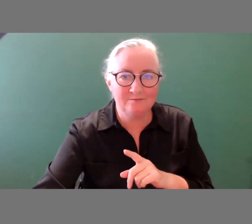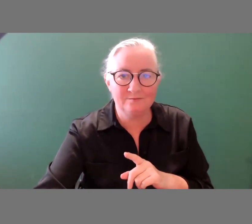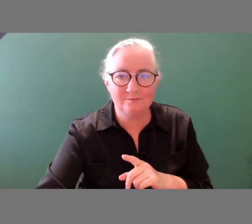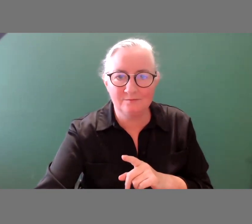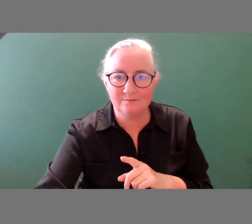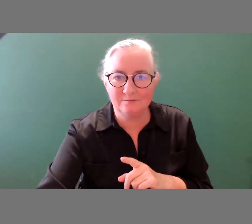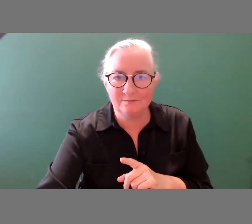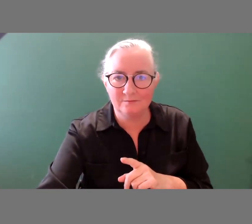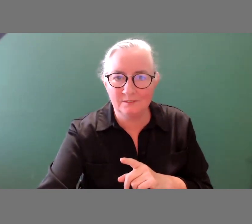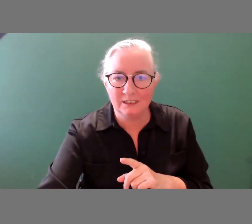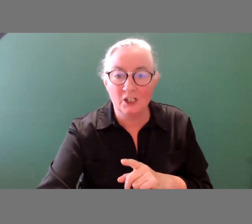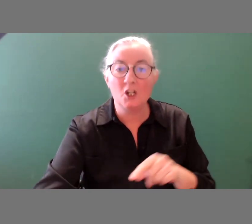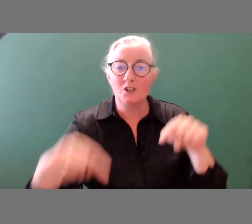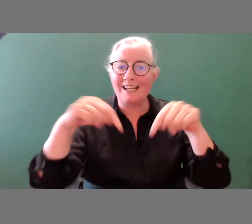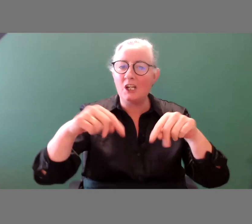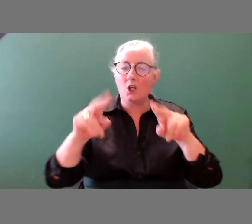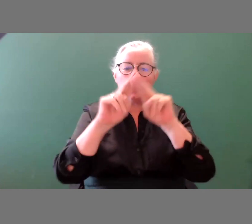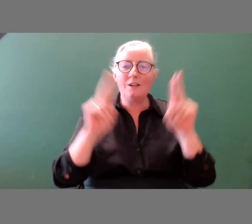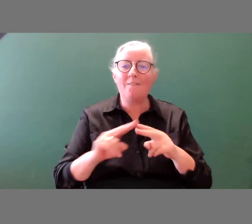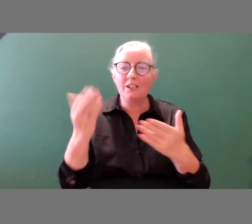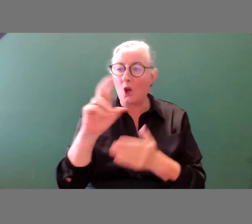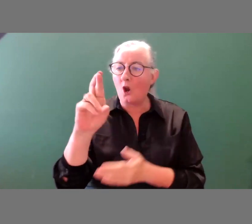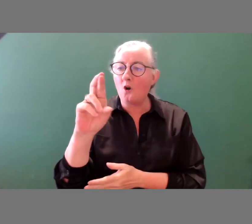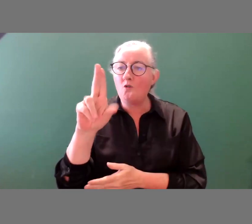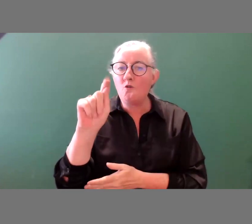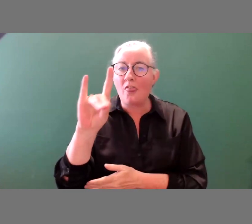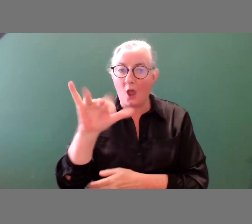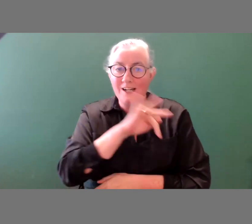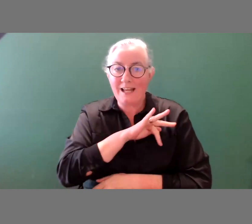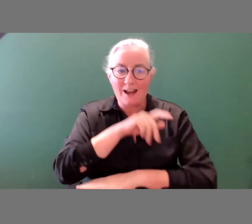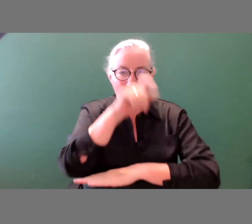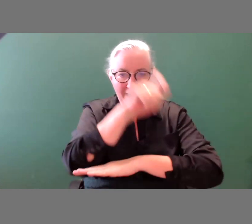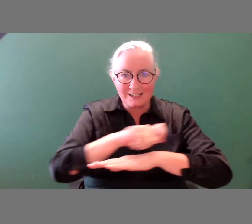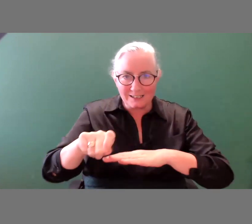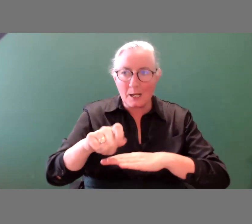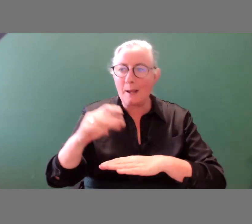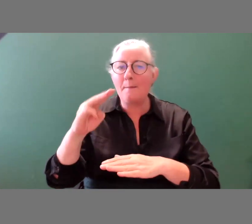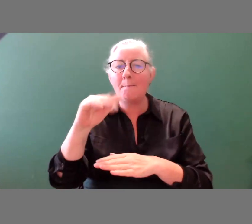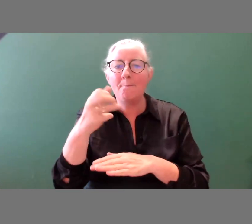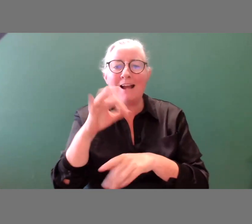in Universal Design. Ruth’s an architect with a Masters in accessibility and inclusive design